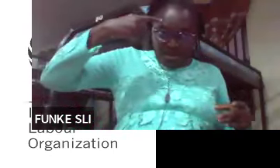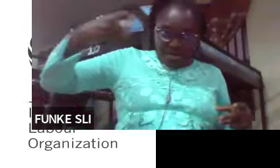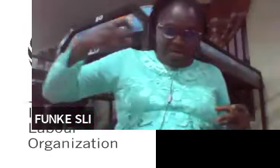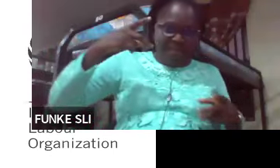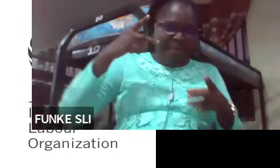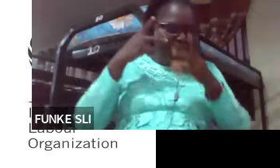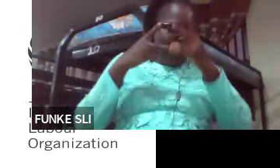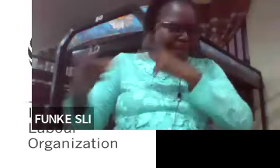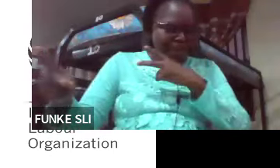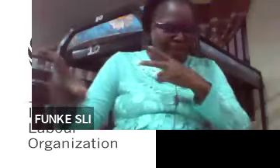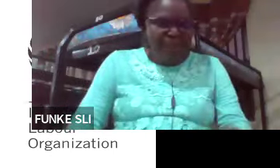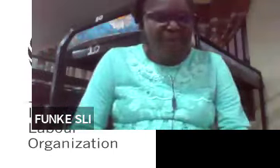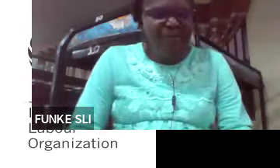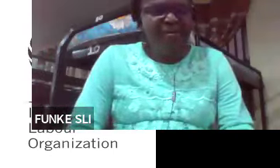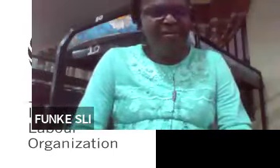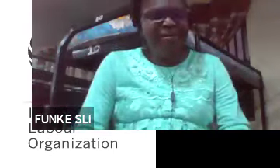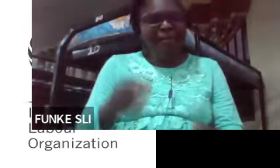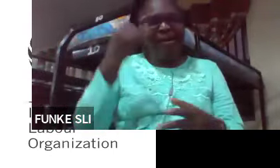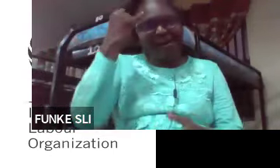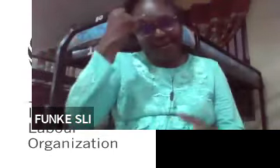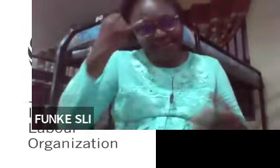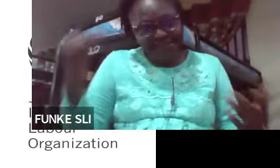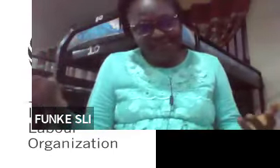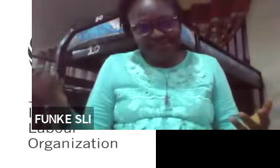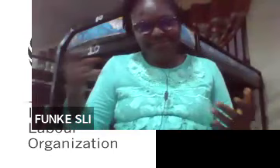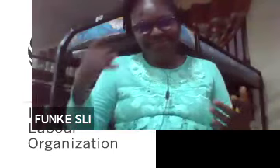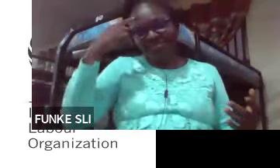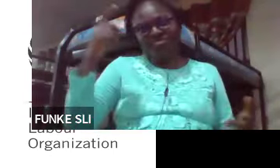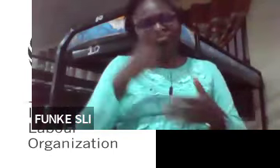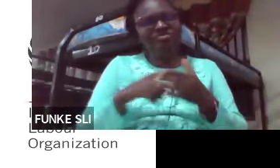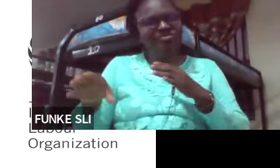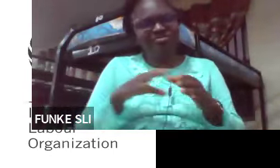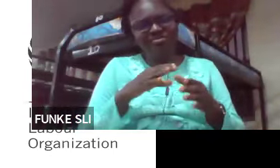Dotun Akinseinde: The 2 of them have ideas. But what do you think is their dream?